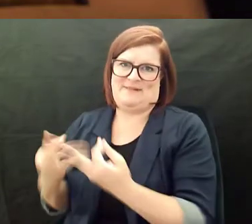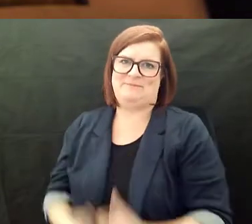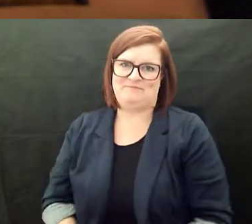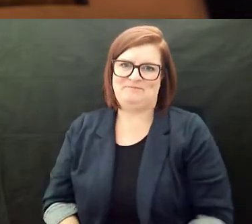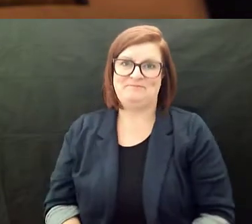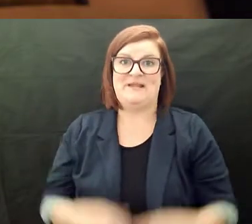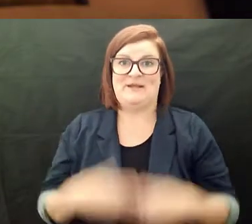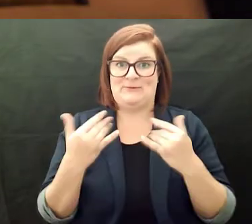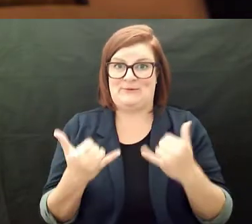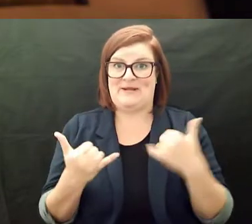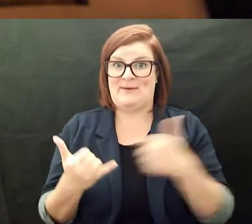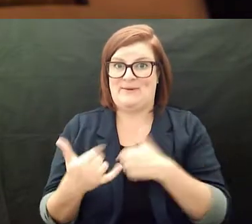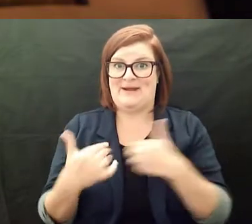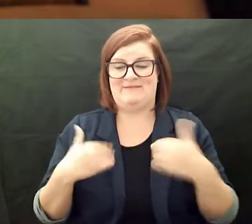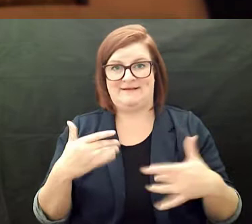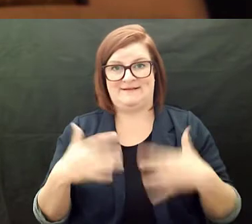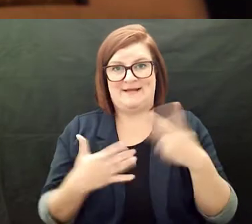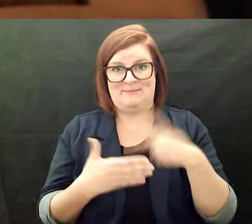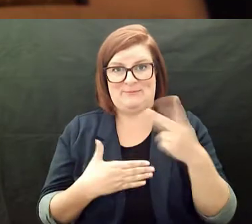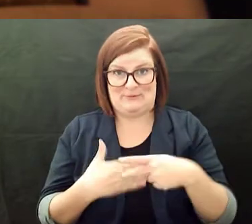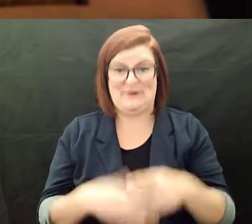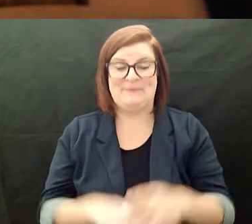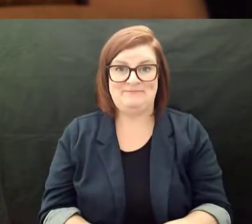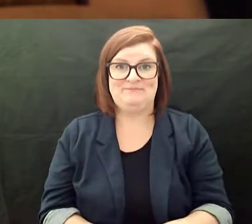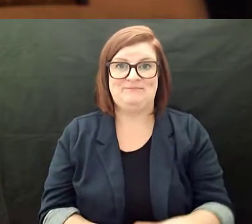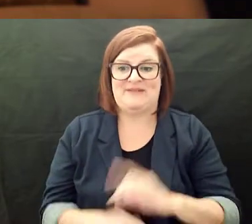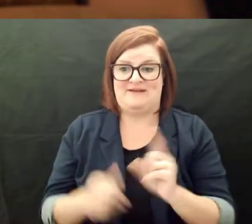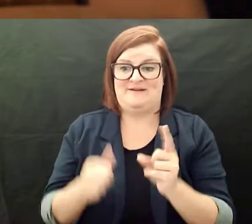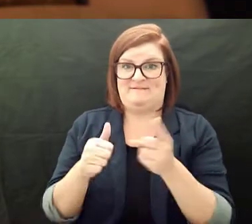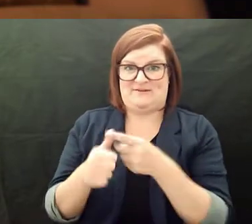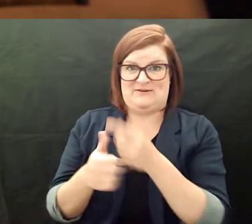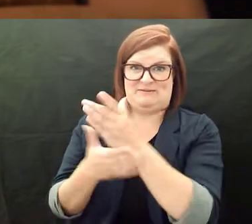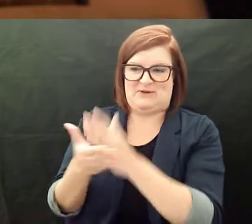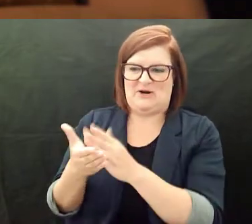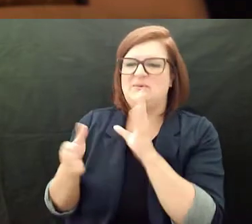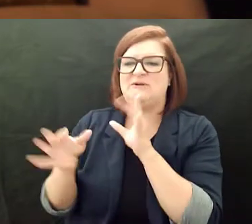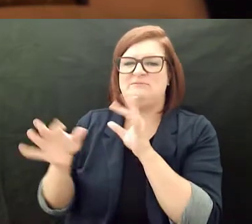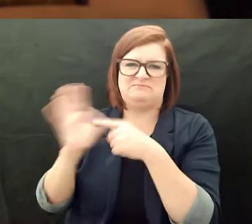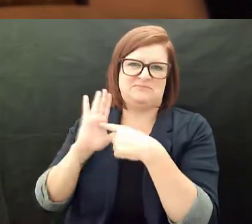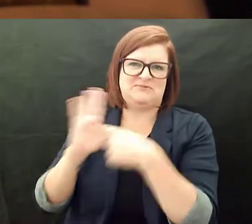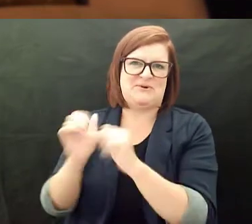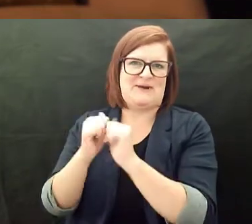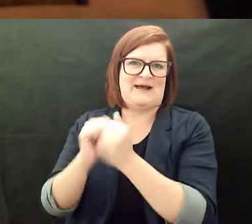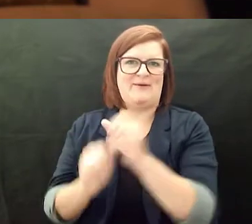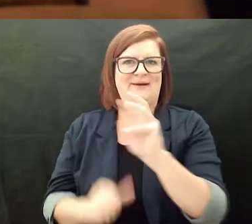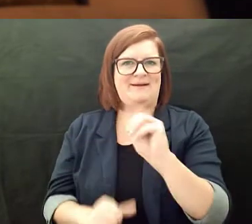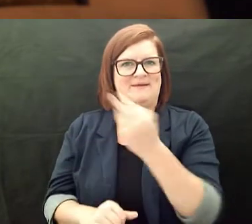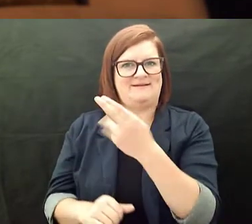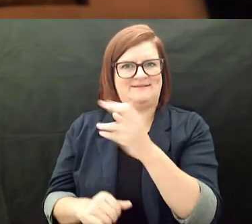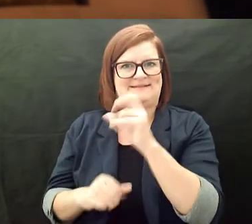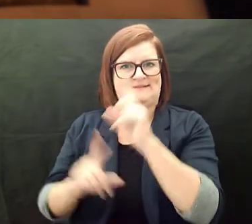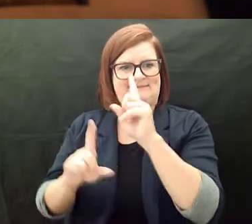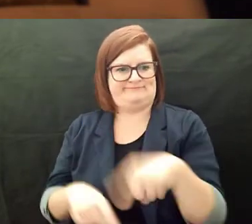Now, we have an exciting program for you today. The first half will be a journey through the ways in which Mental Health Center of Denver